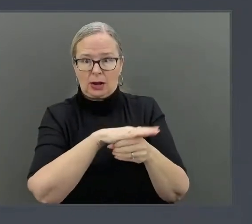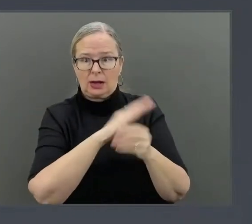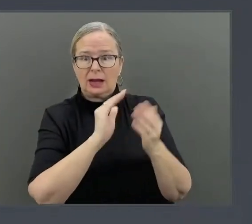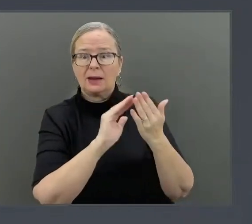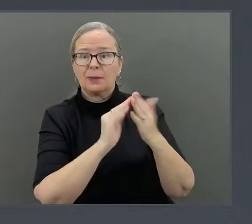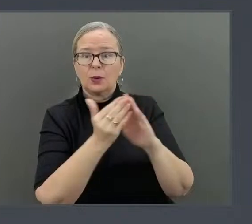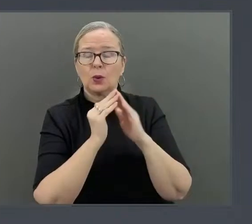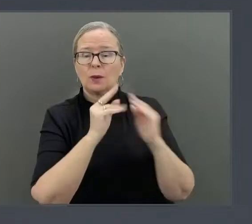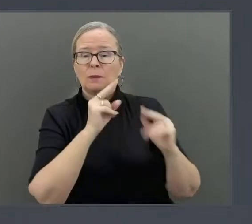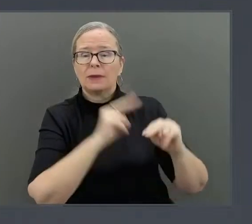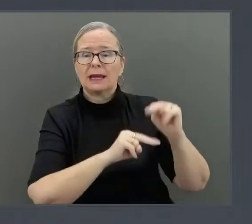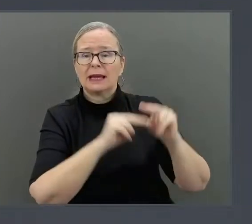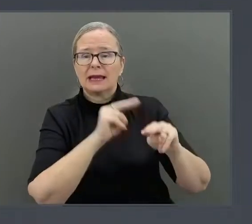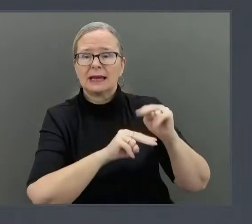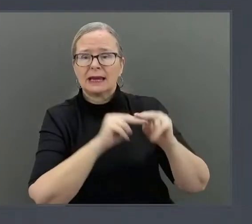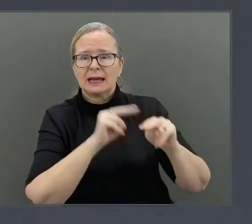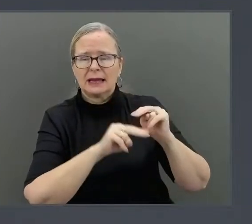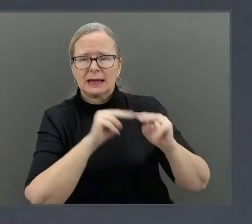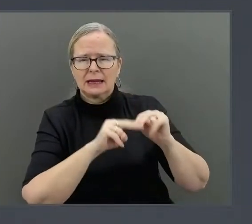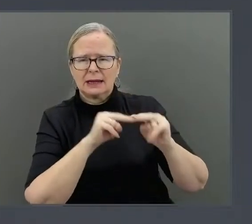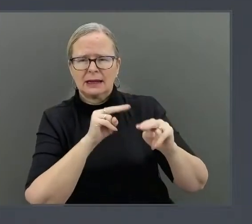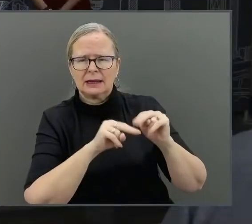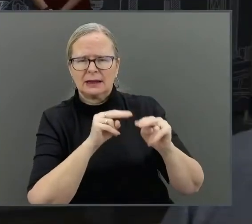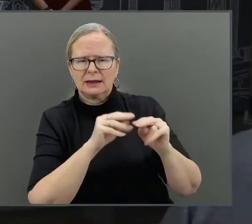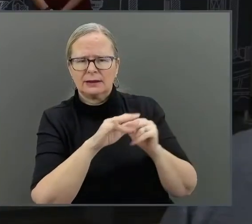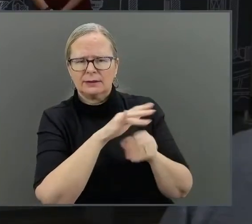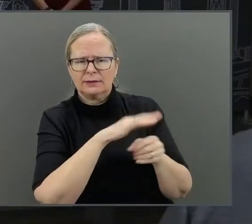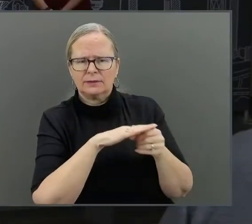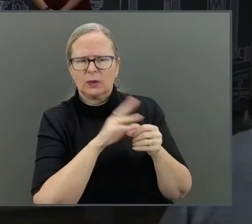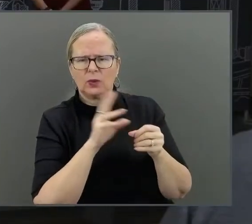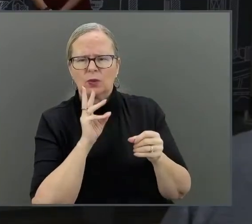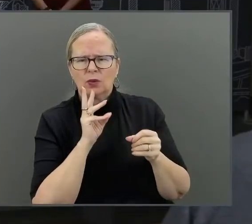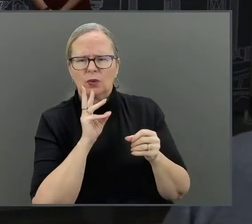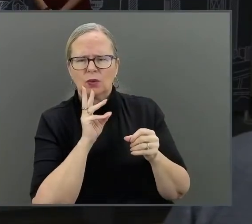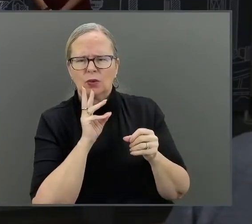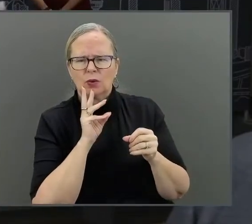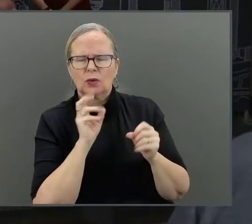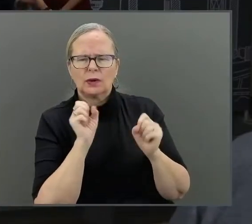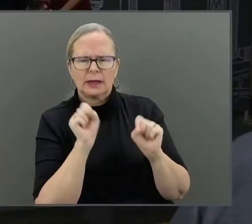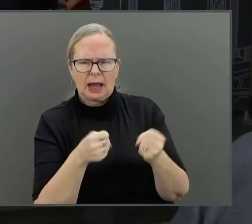we're keeping that Community construction going throughout the summer I know we heard yesterday